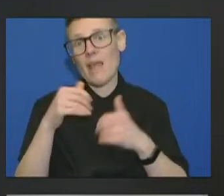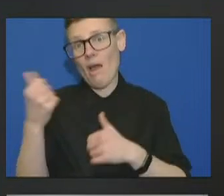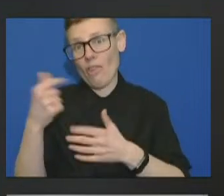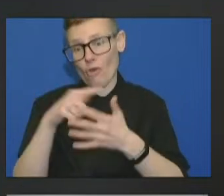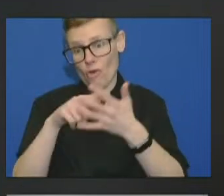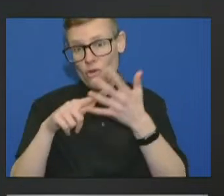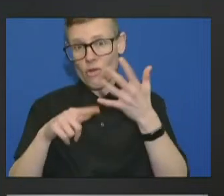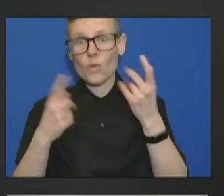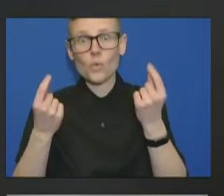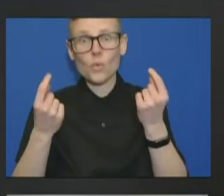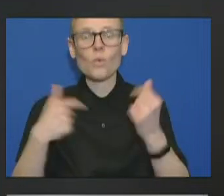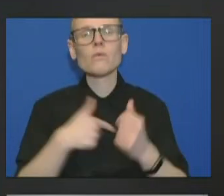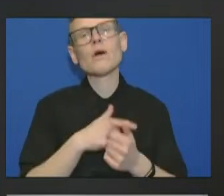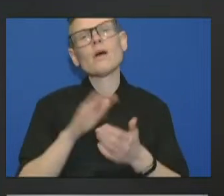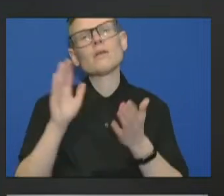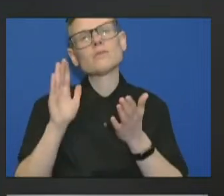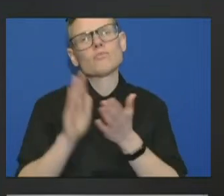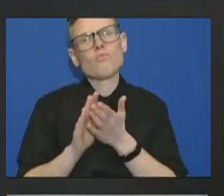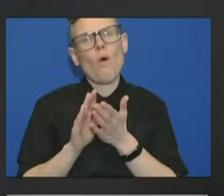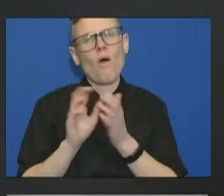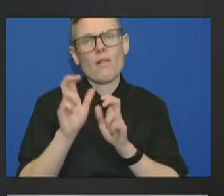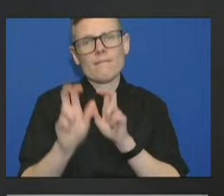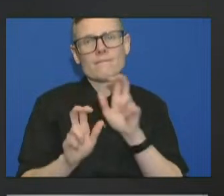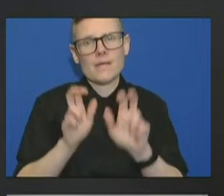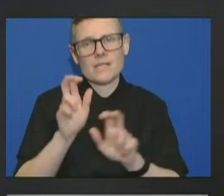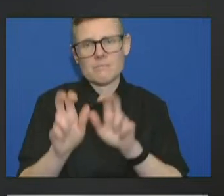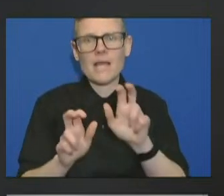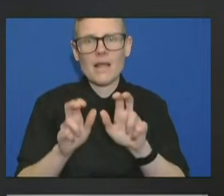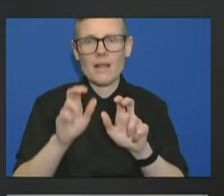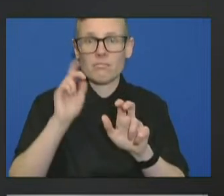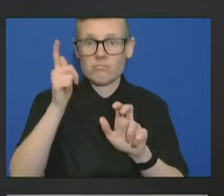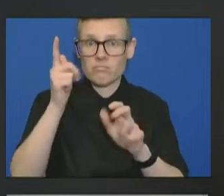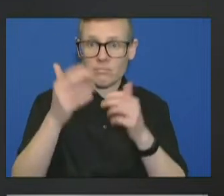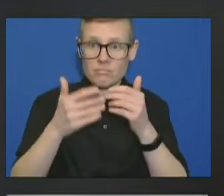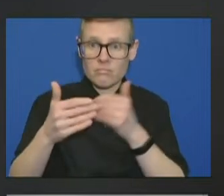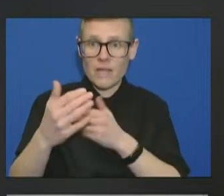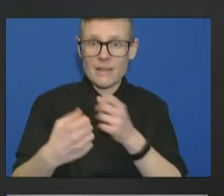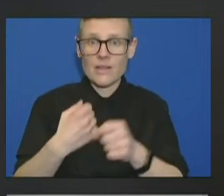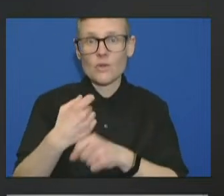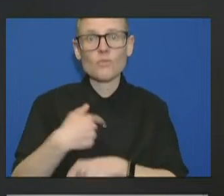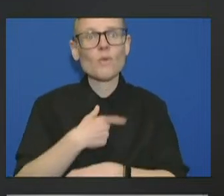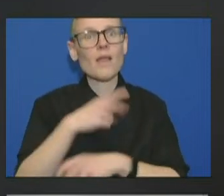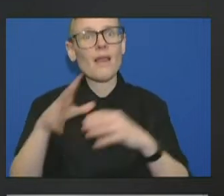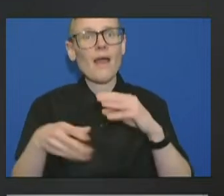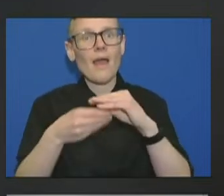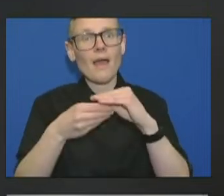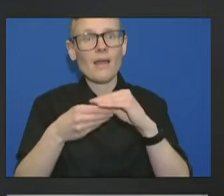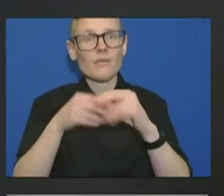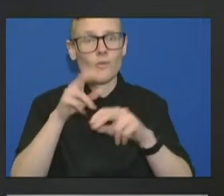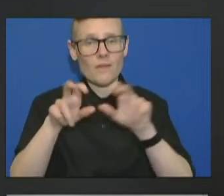But what what we are doing with this and many other things is we're trying to make a small